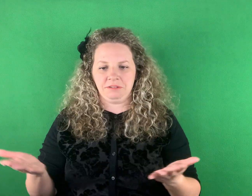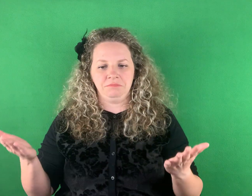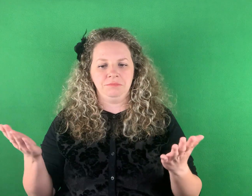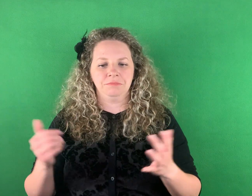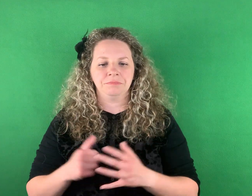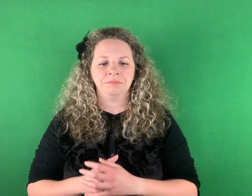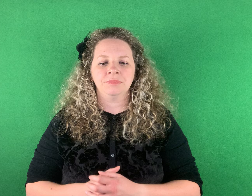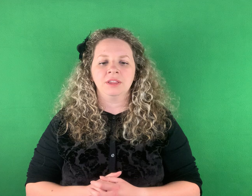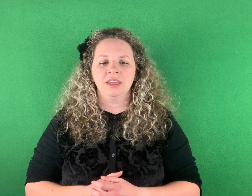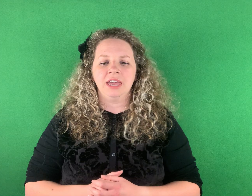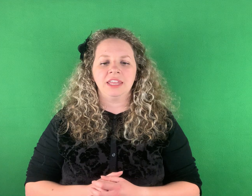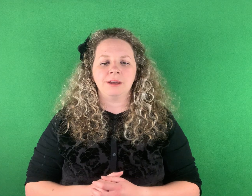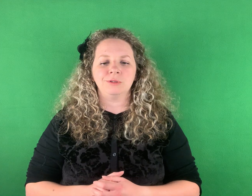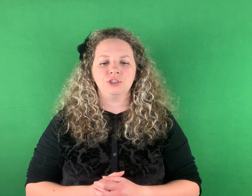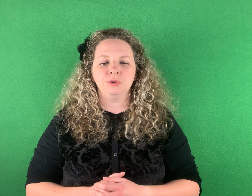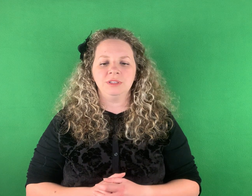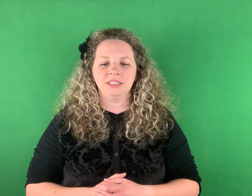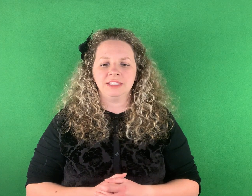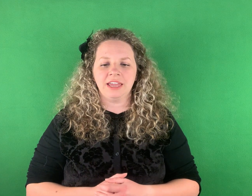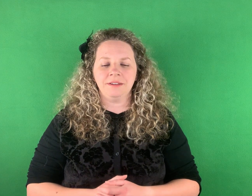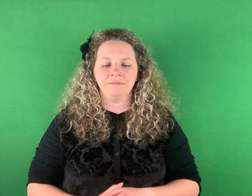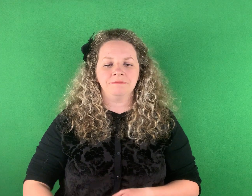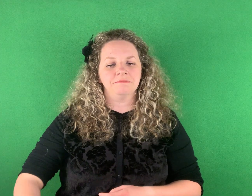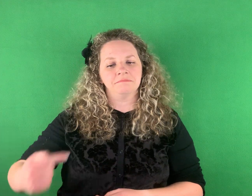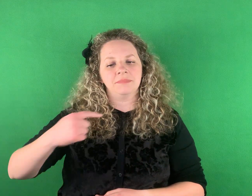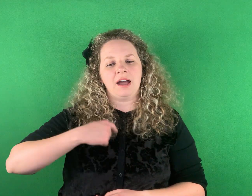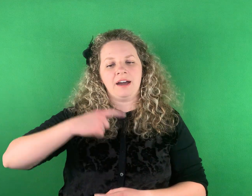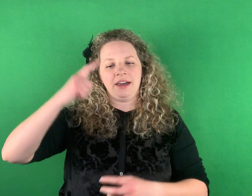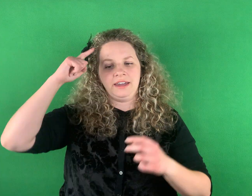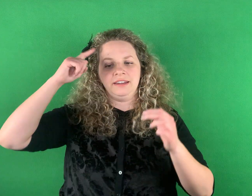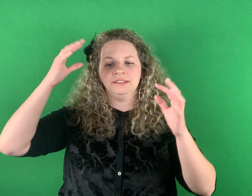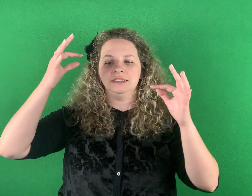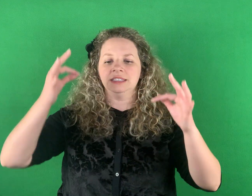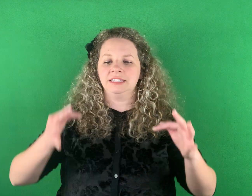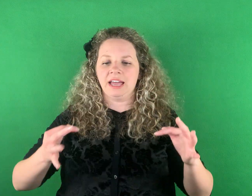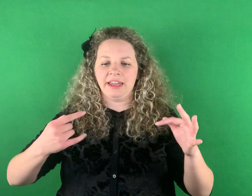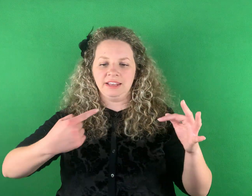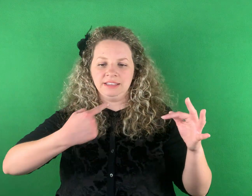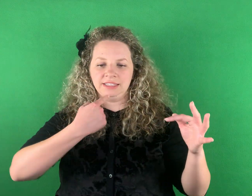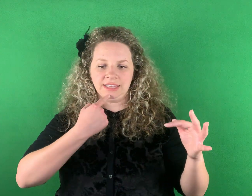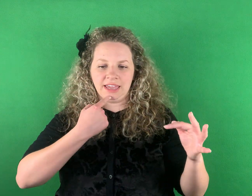“And I will choose to say, Blessed be Your name” I DECIDE SAY